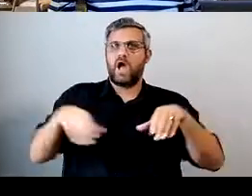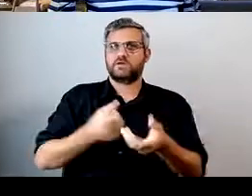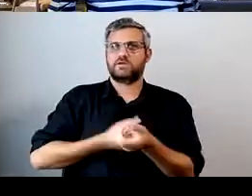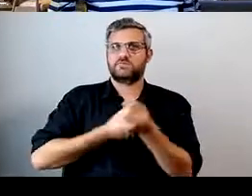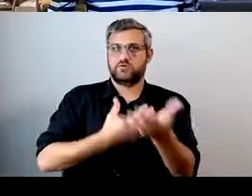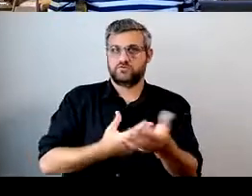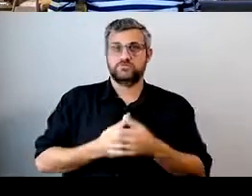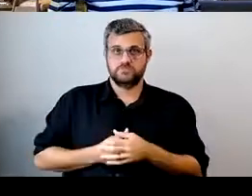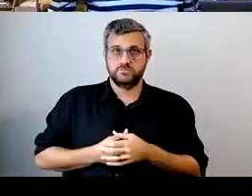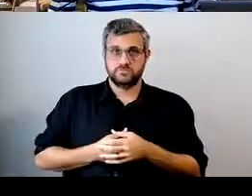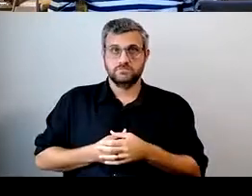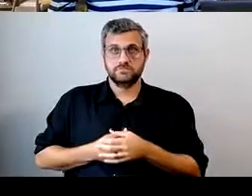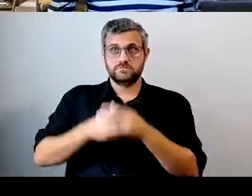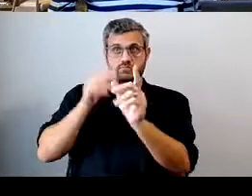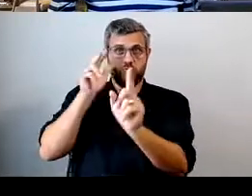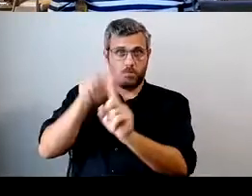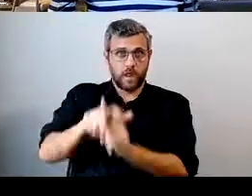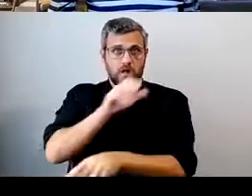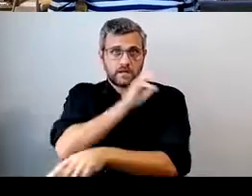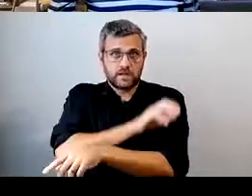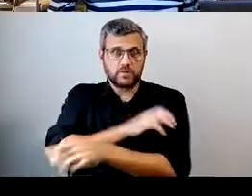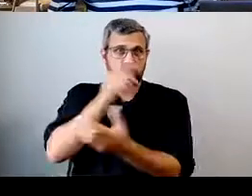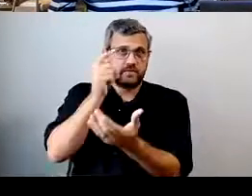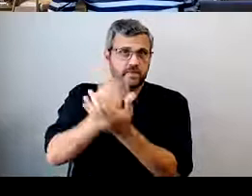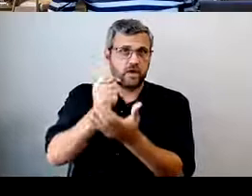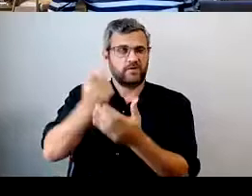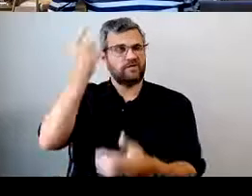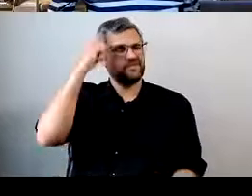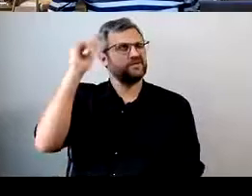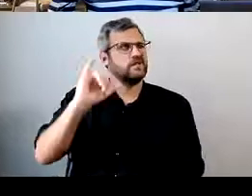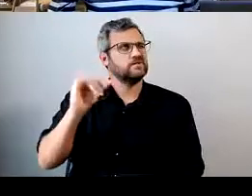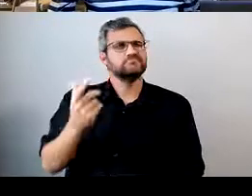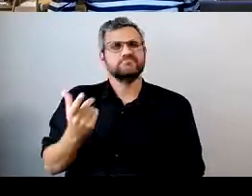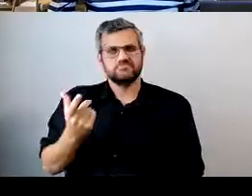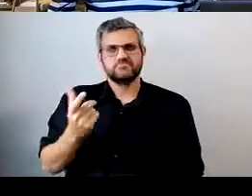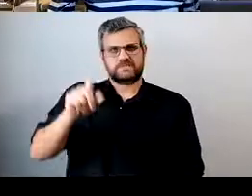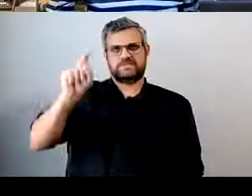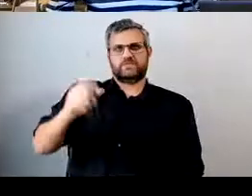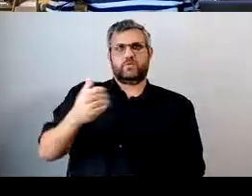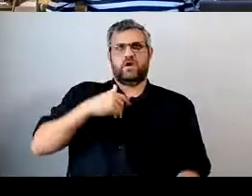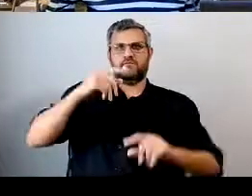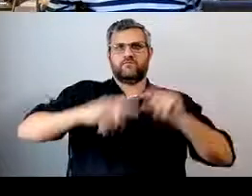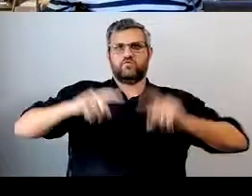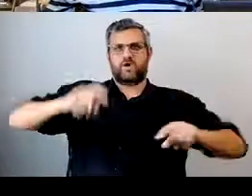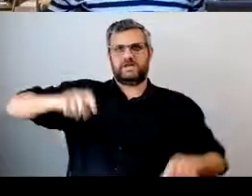And so for this to apply to clinical practice, we think about it as there's needs to be a variety of means for engaging our clients